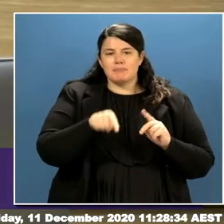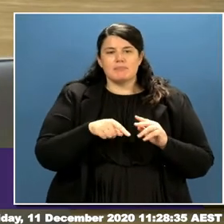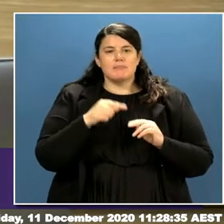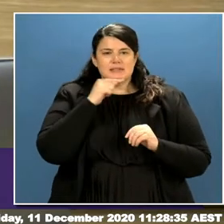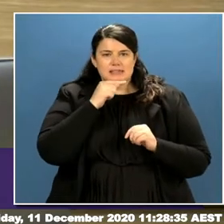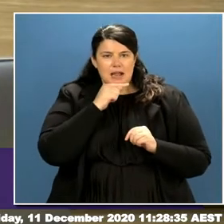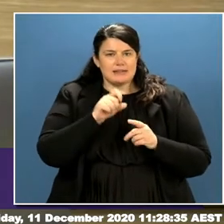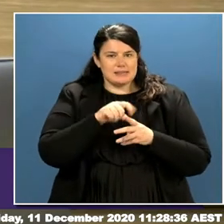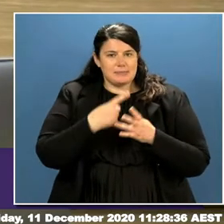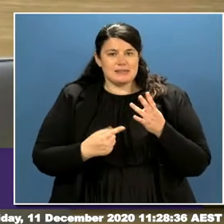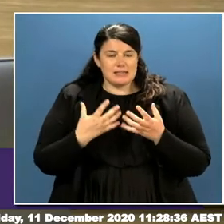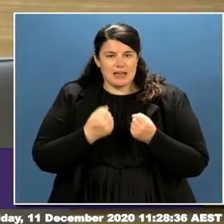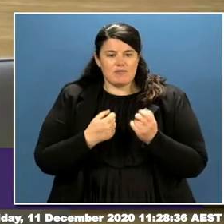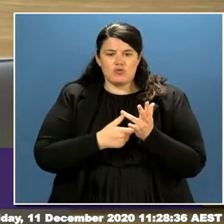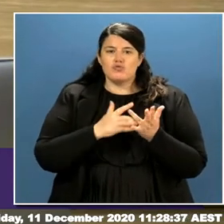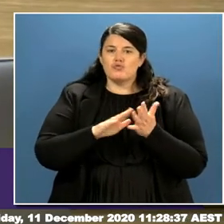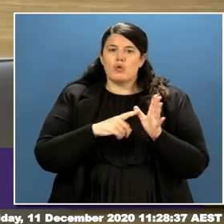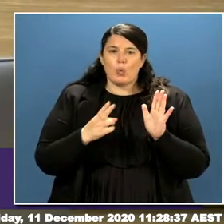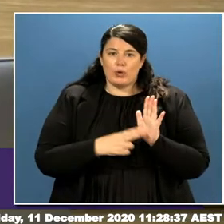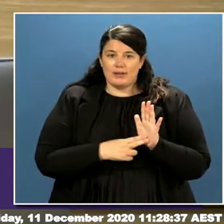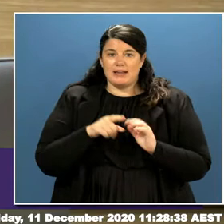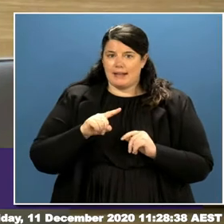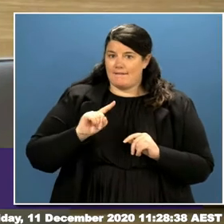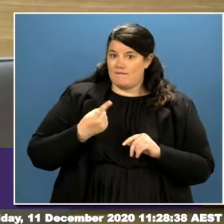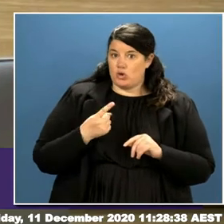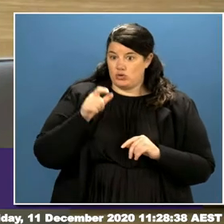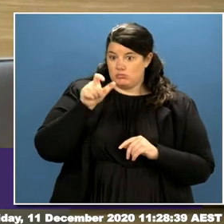You may recall Rohan was the first witness for this hearing who gave